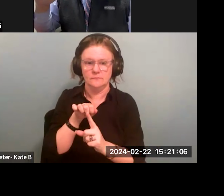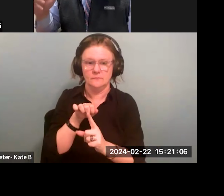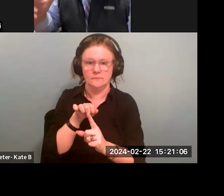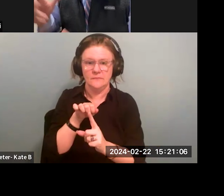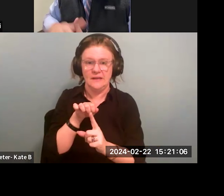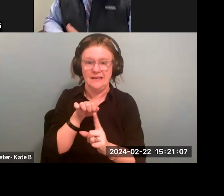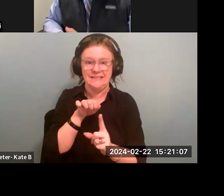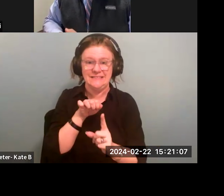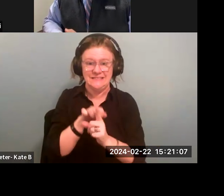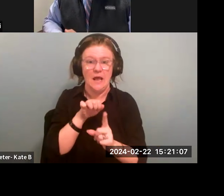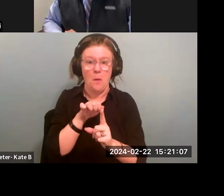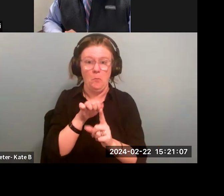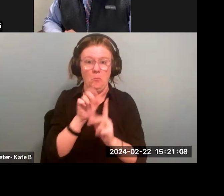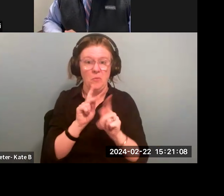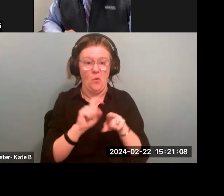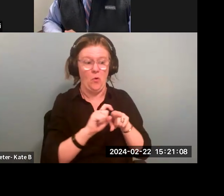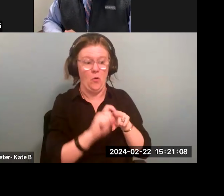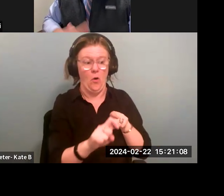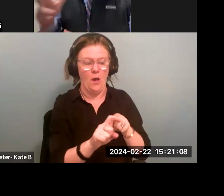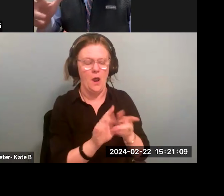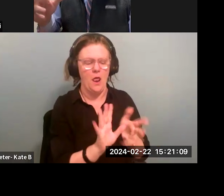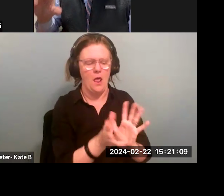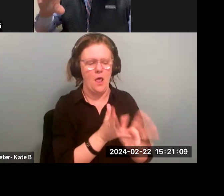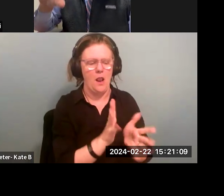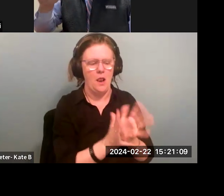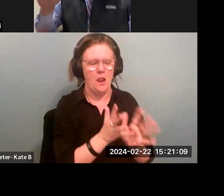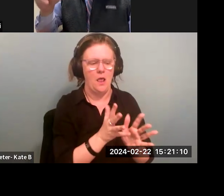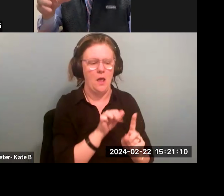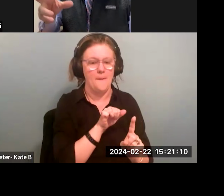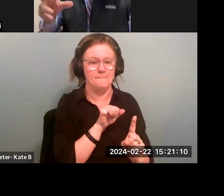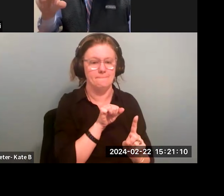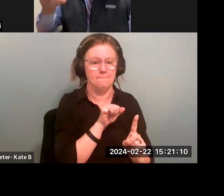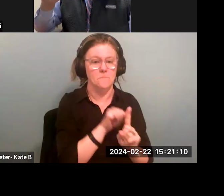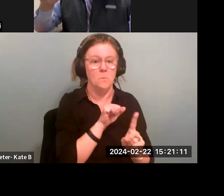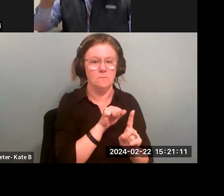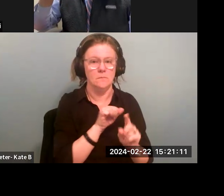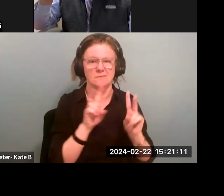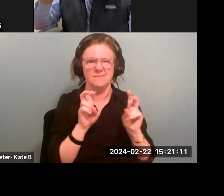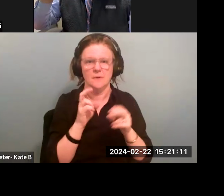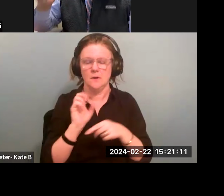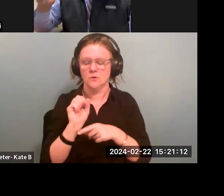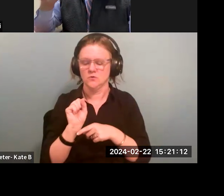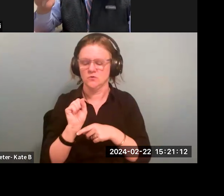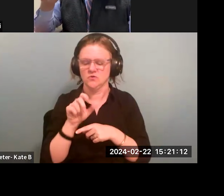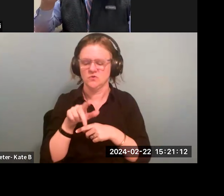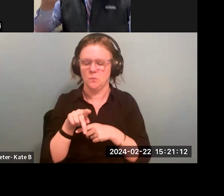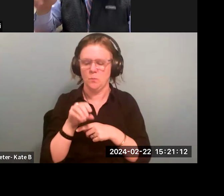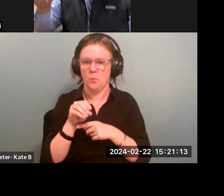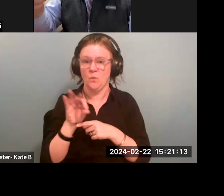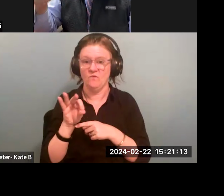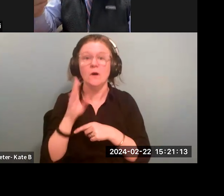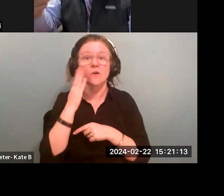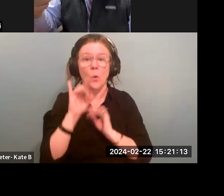they were sophisticated enough to spoof-- the term is spoof, which is the caller ID of your phone